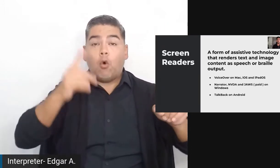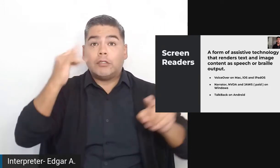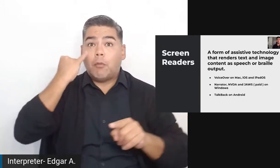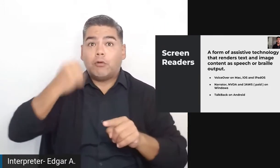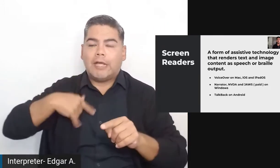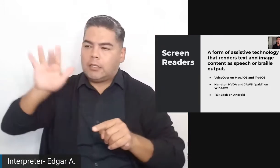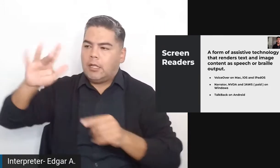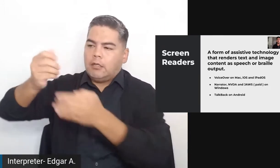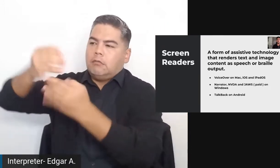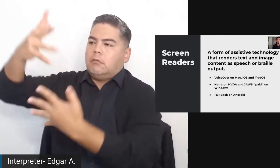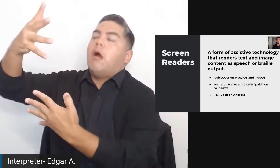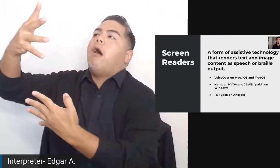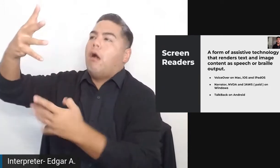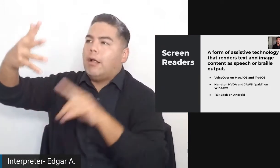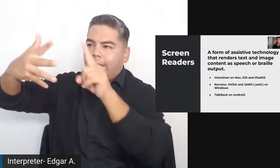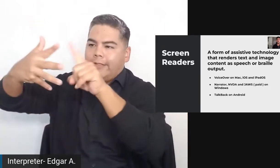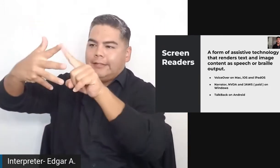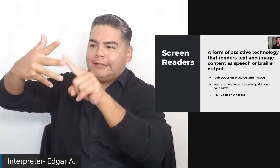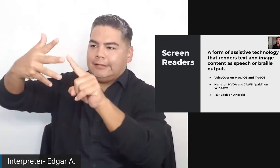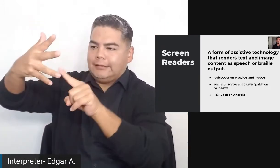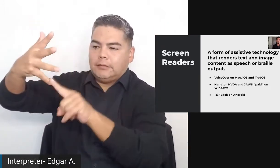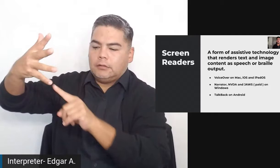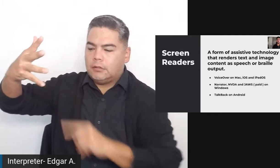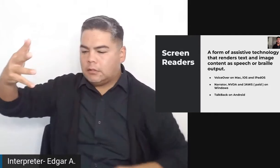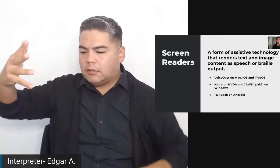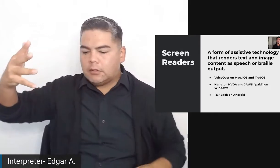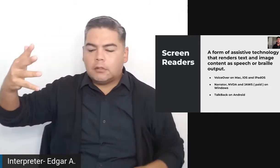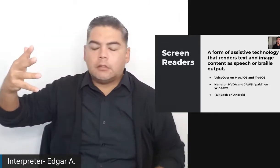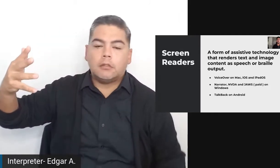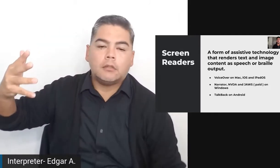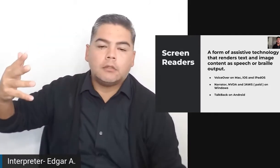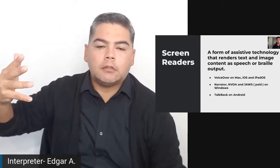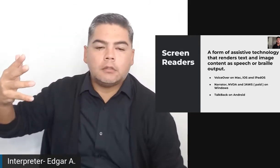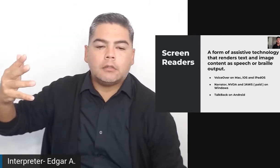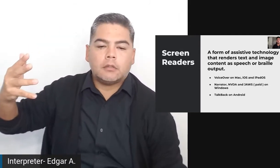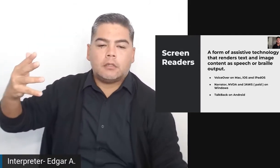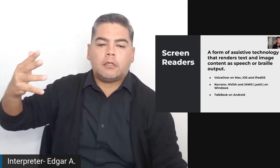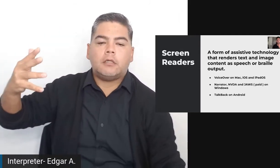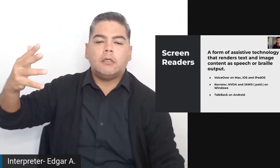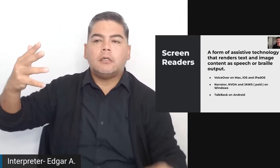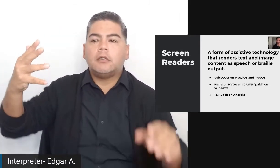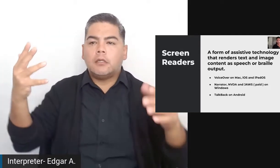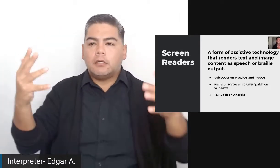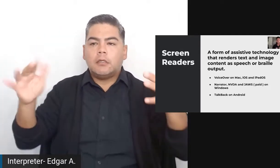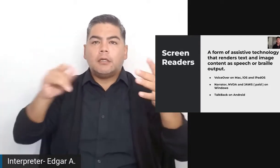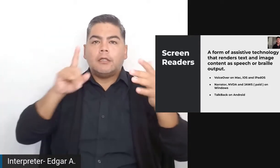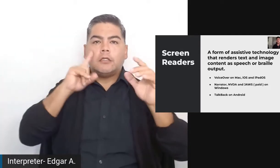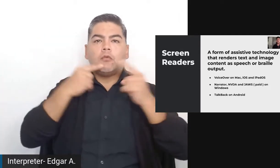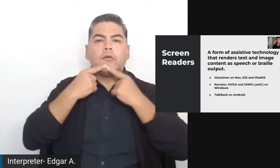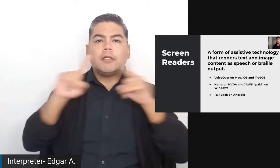For example, if it's a button, then screen reader will be announcing that this is a button and that it has an action,